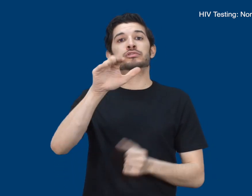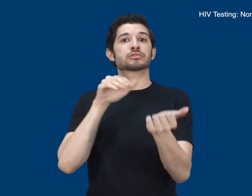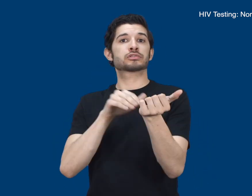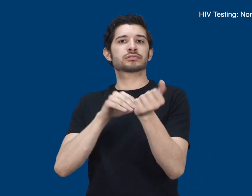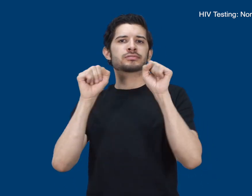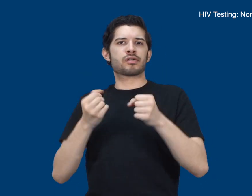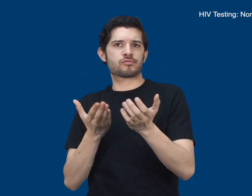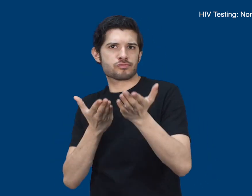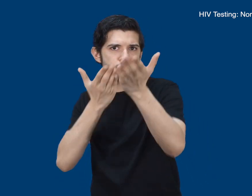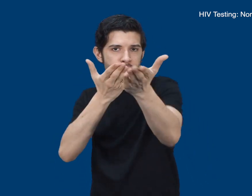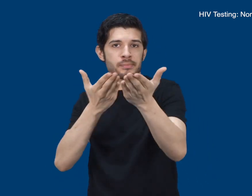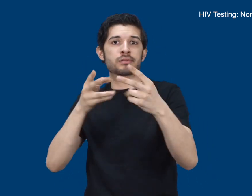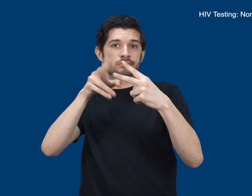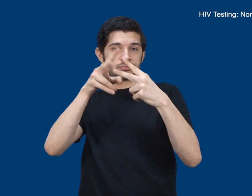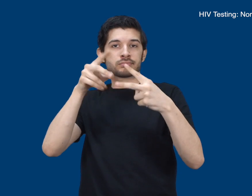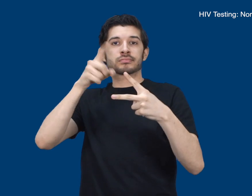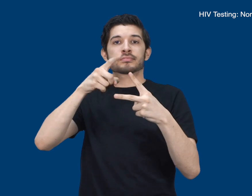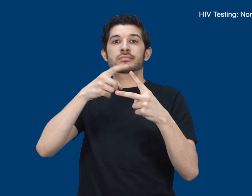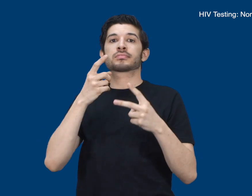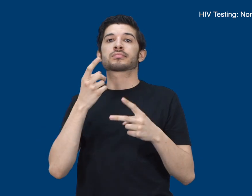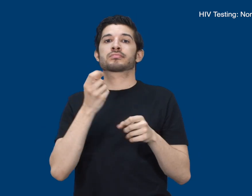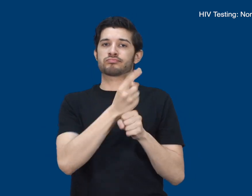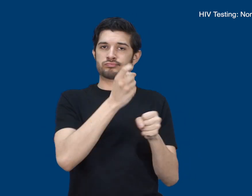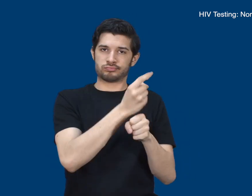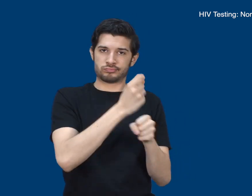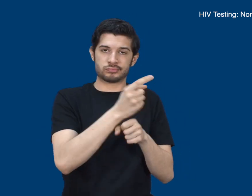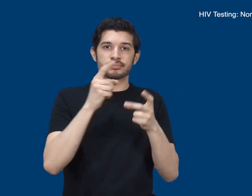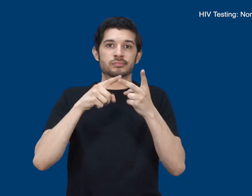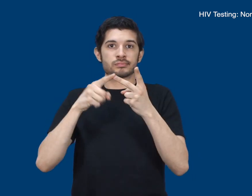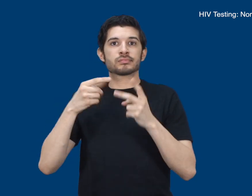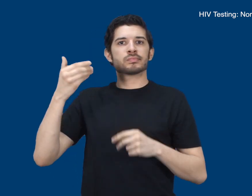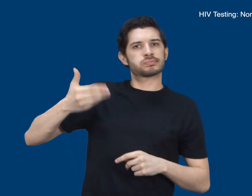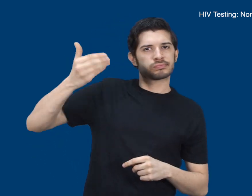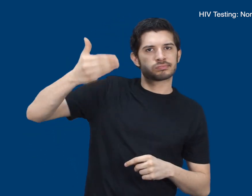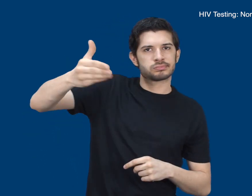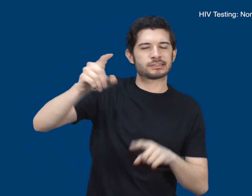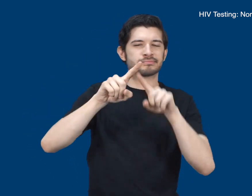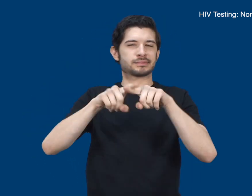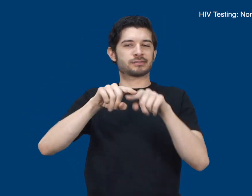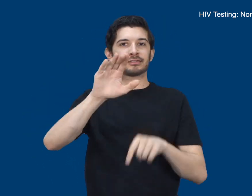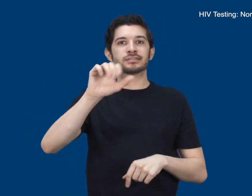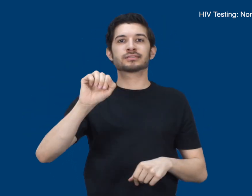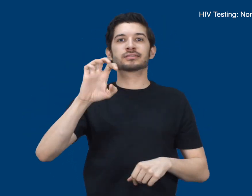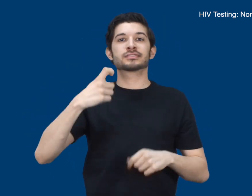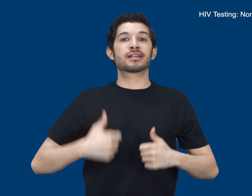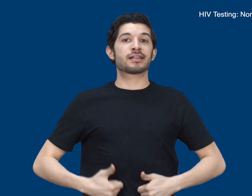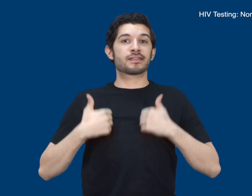Your doctor can suggest you to get tested every year or get tested more often during the year, depending on your sex life